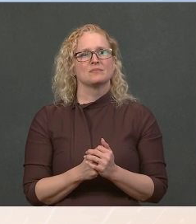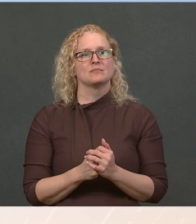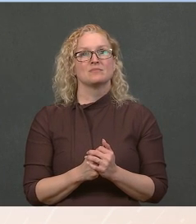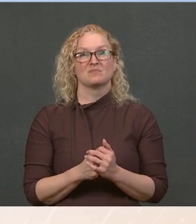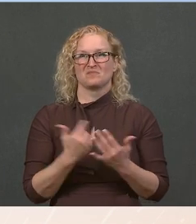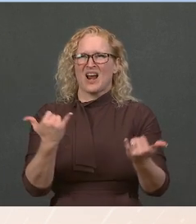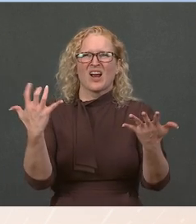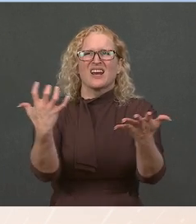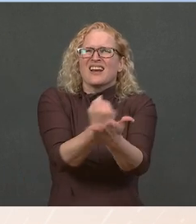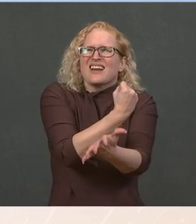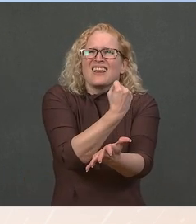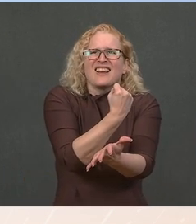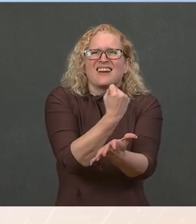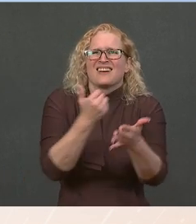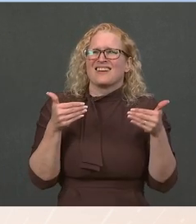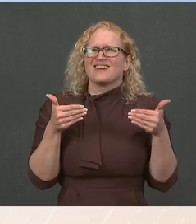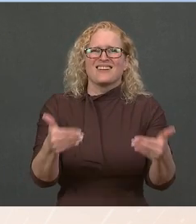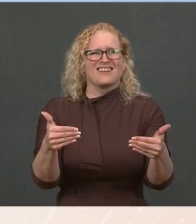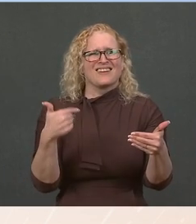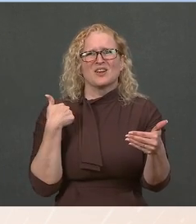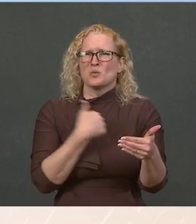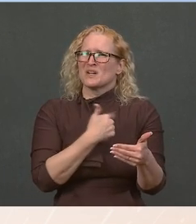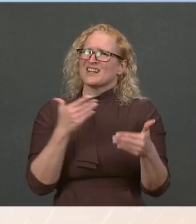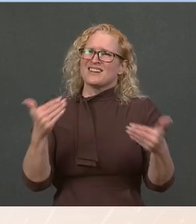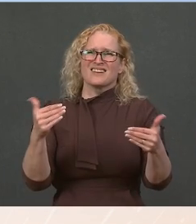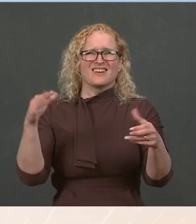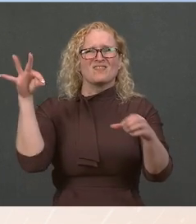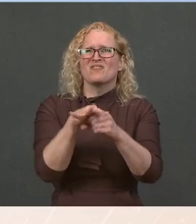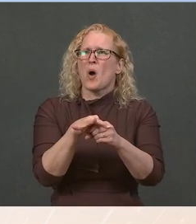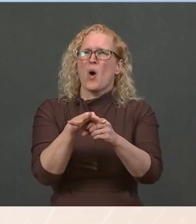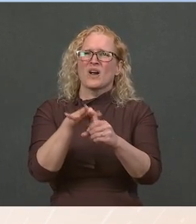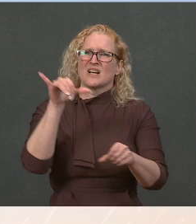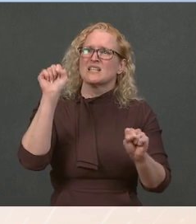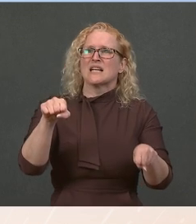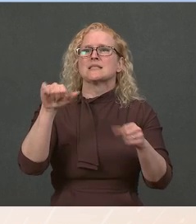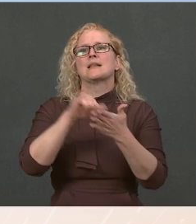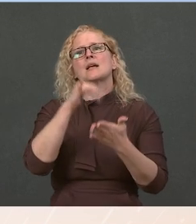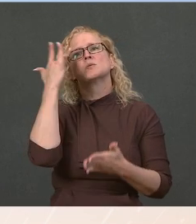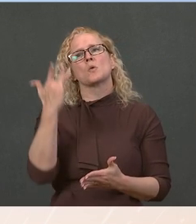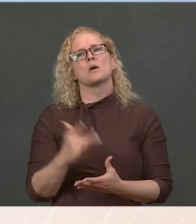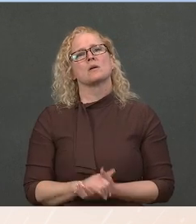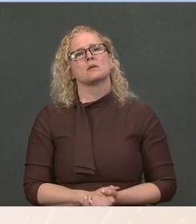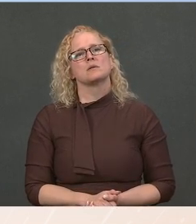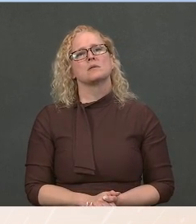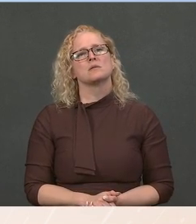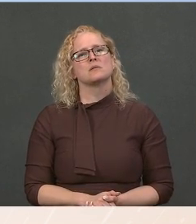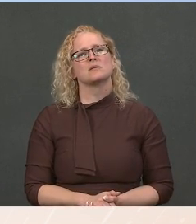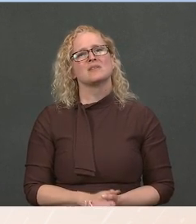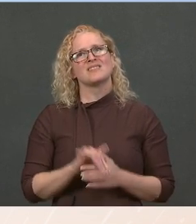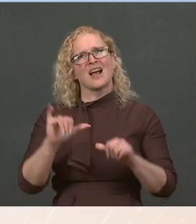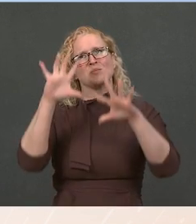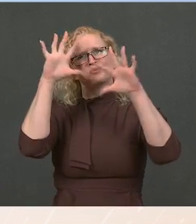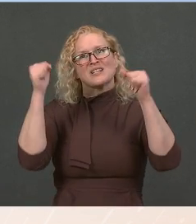They want us to move forward and actually deliver, and so that's what we're trying to do as an administration: deliver for the American public